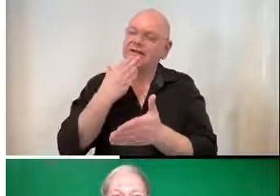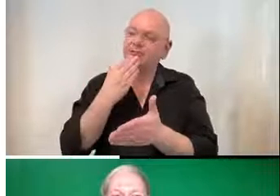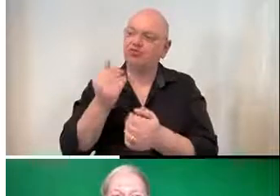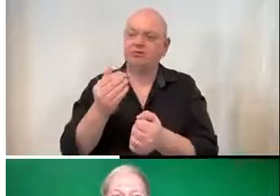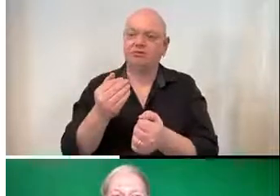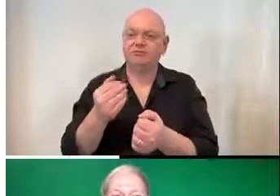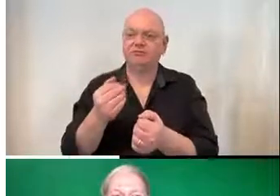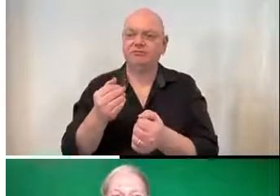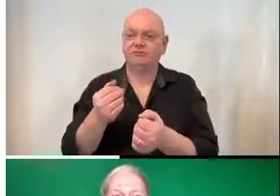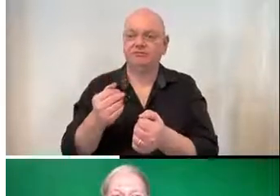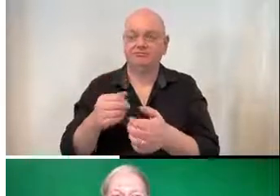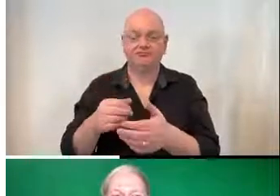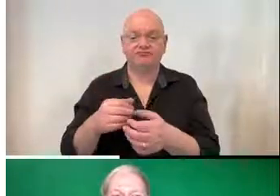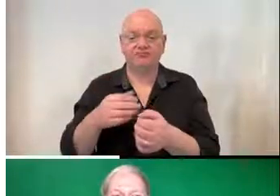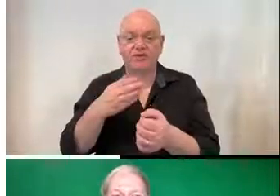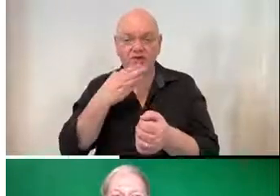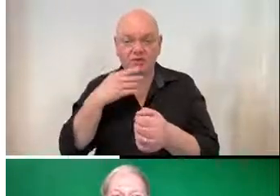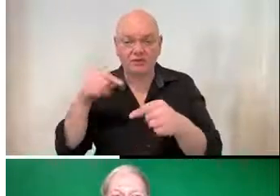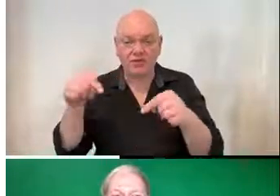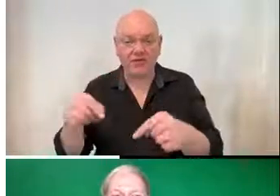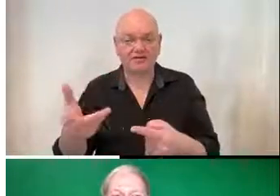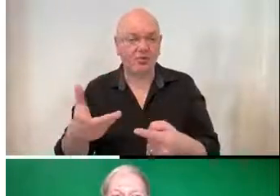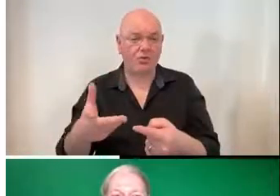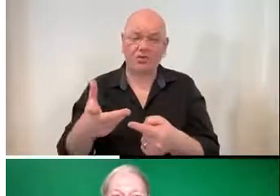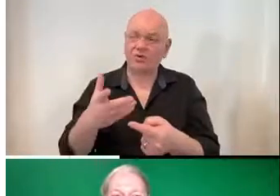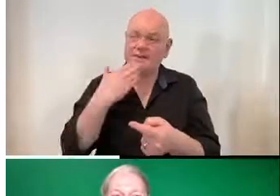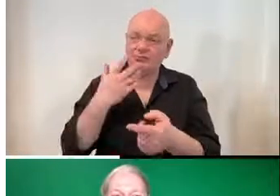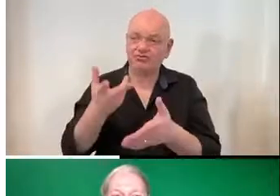integration. In terms of re-imagining I have can't and underused